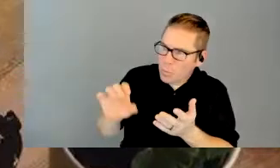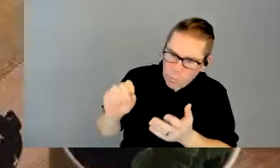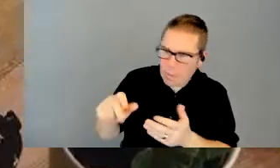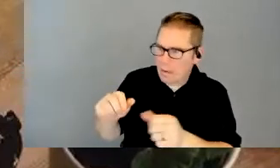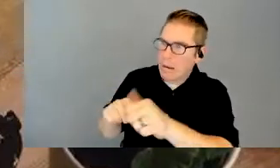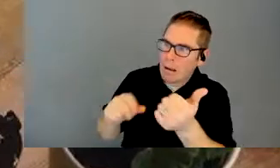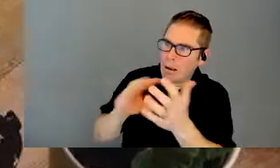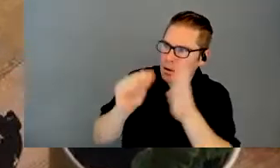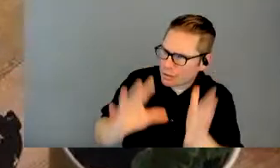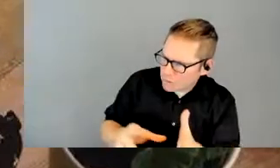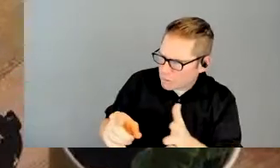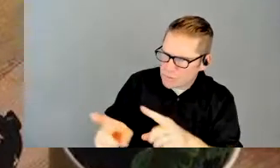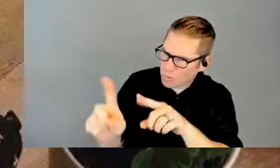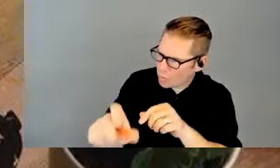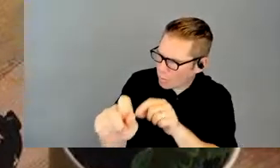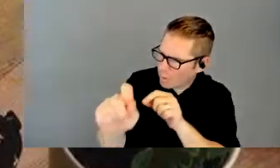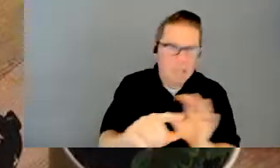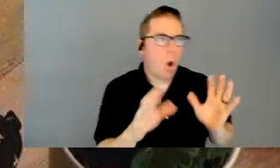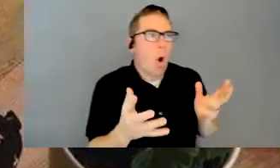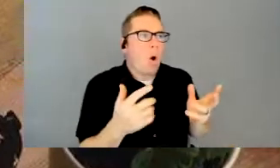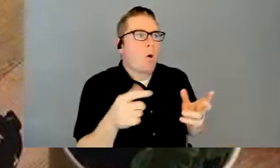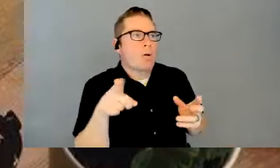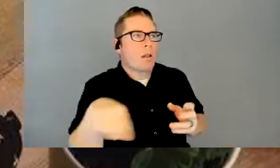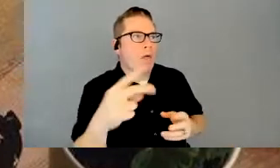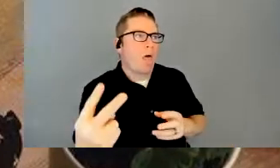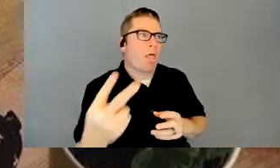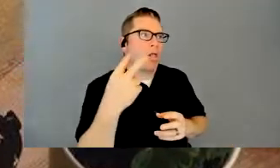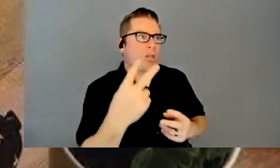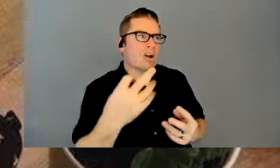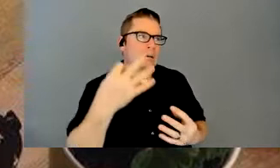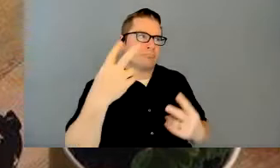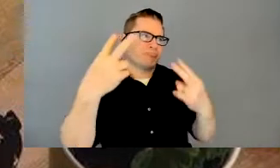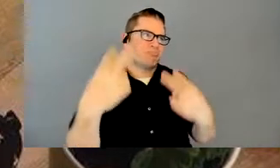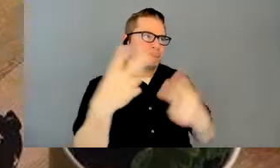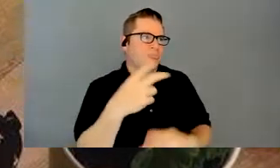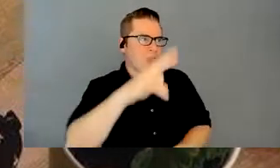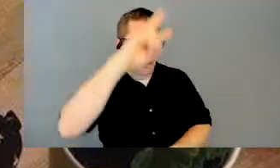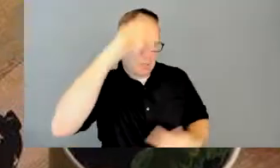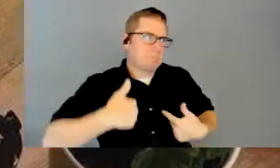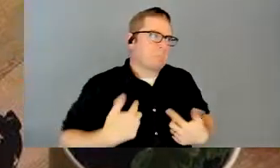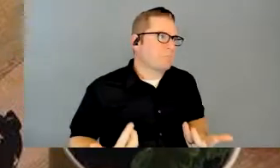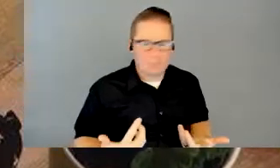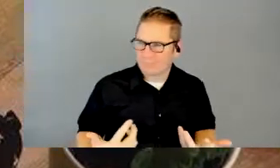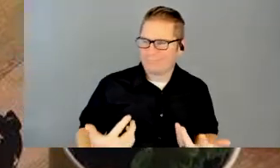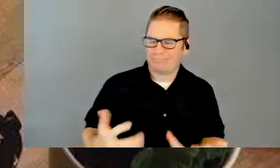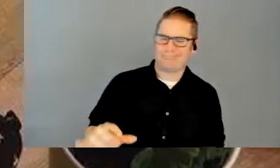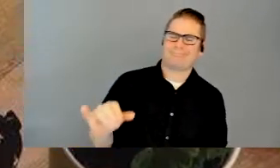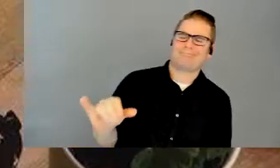So even those simple little barriers, like messaging the instructor or one by an office hour,